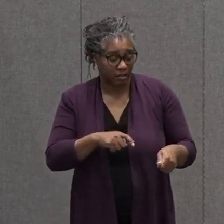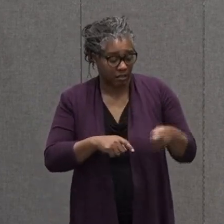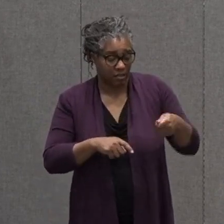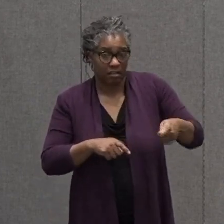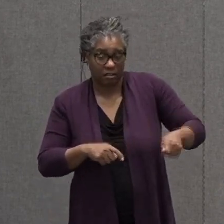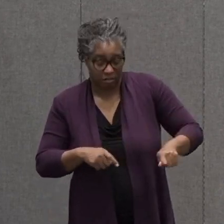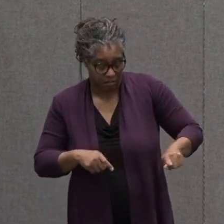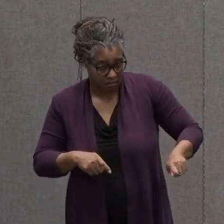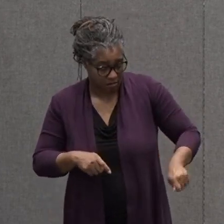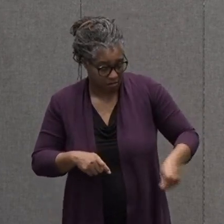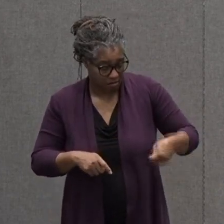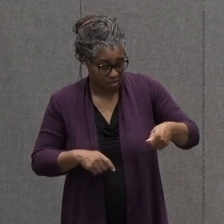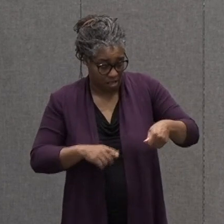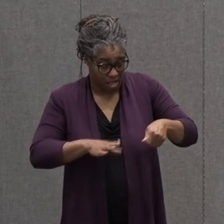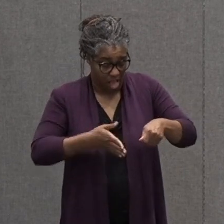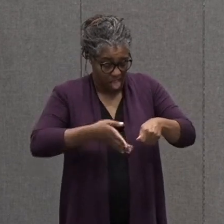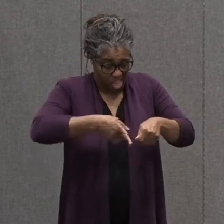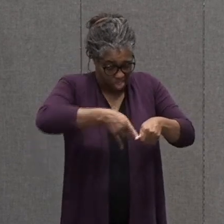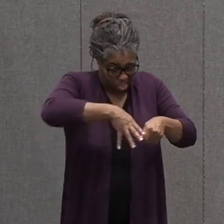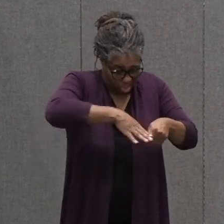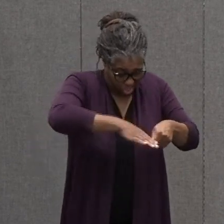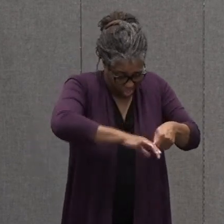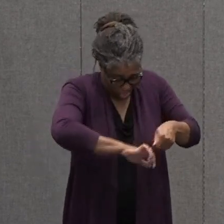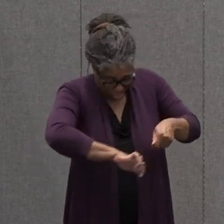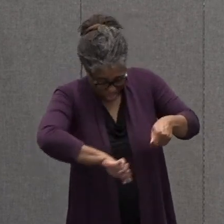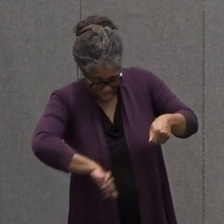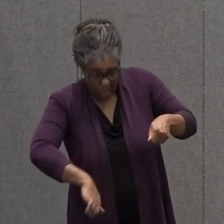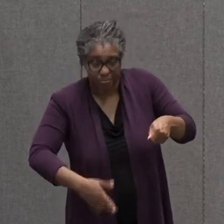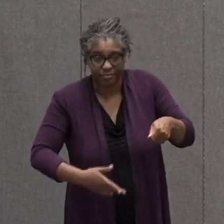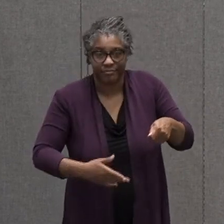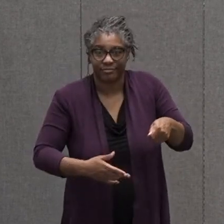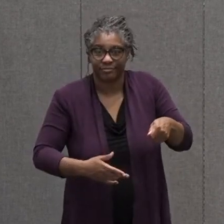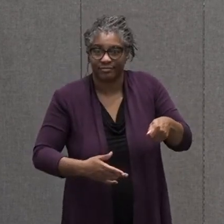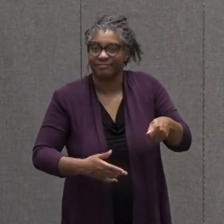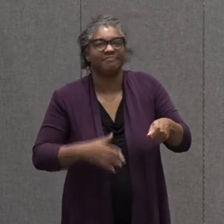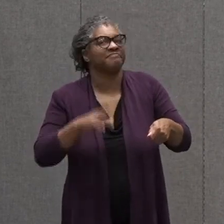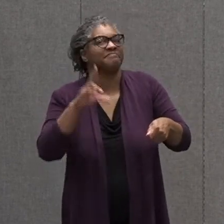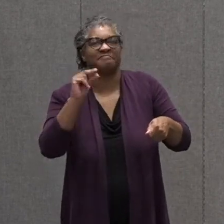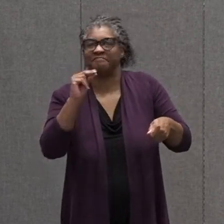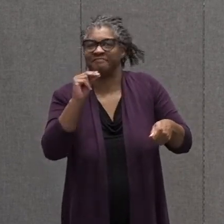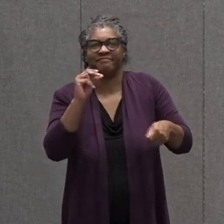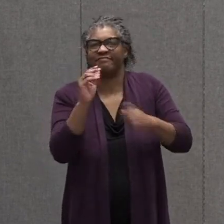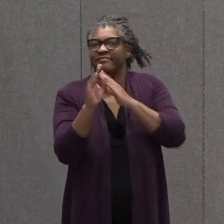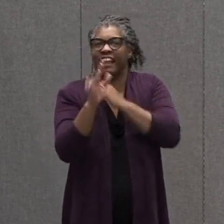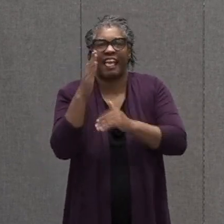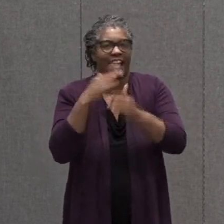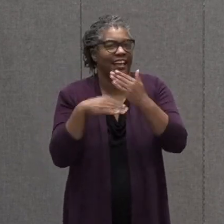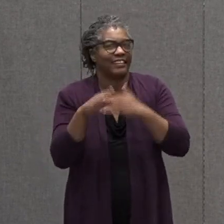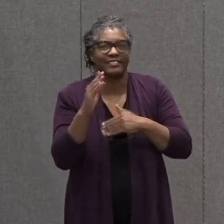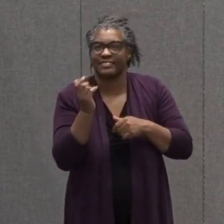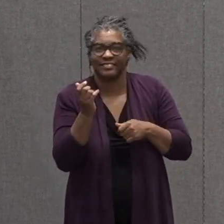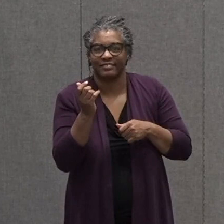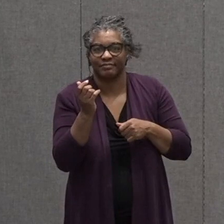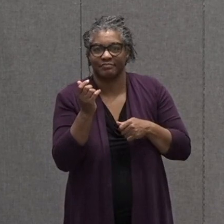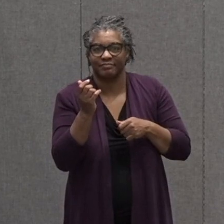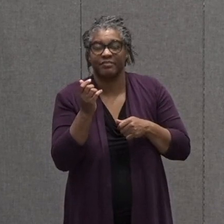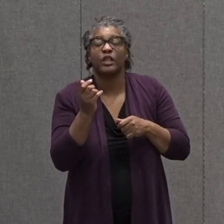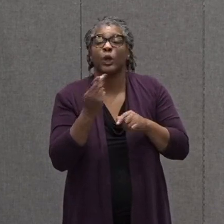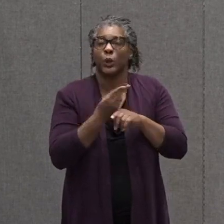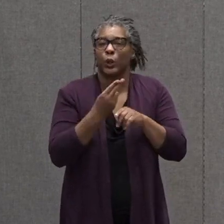or to touch the inside of the utensils. I always wanna be safe when I prepare food.